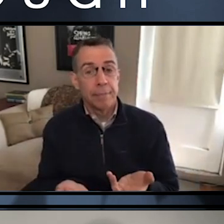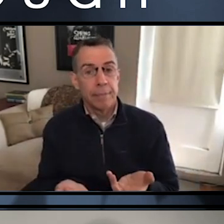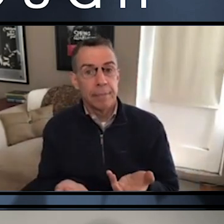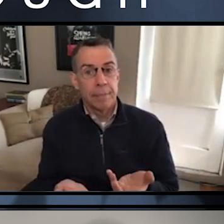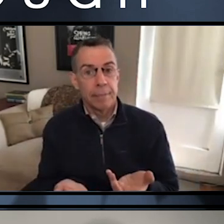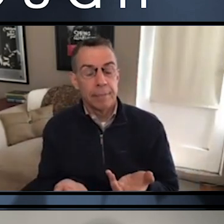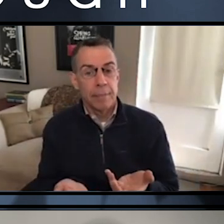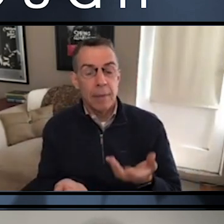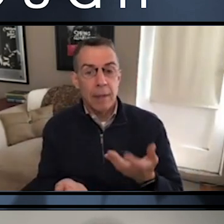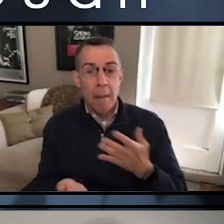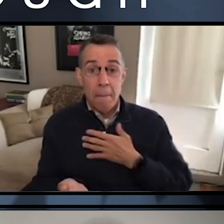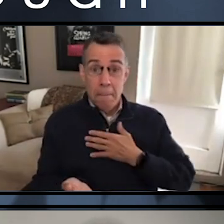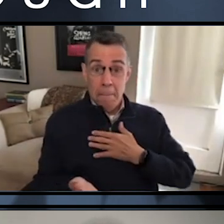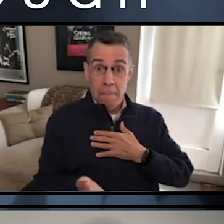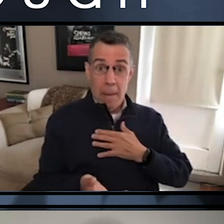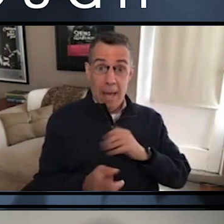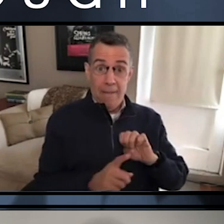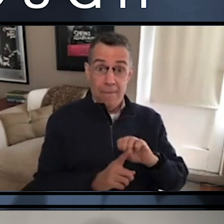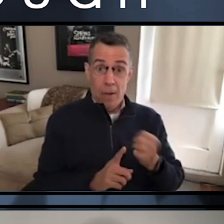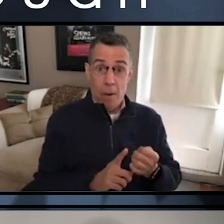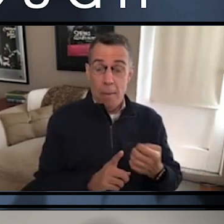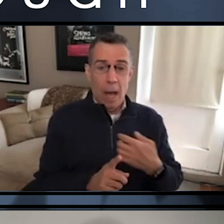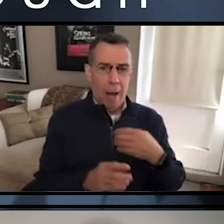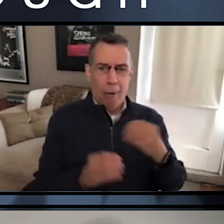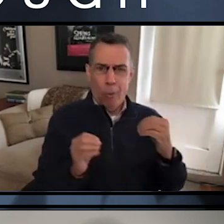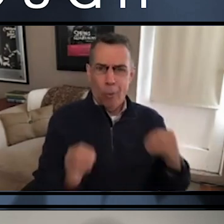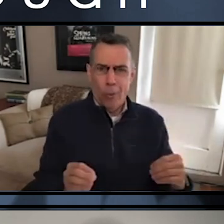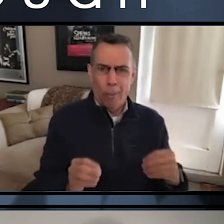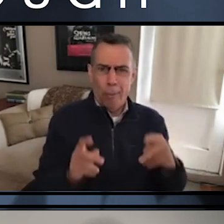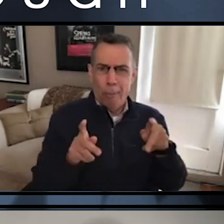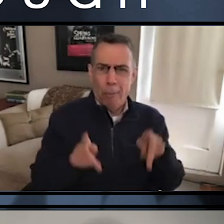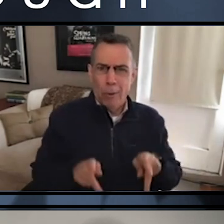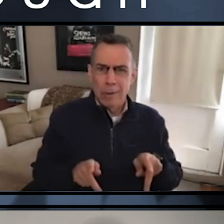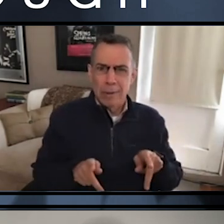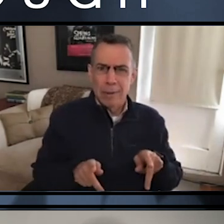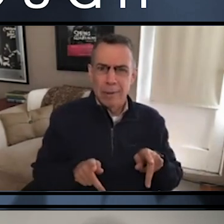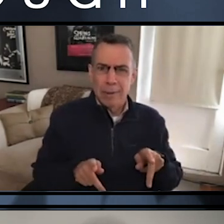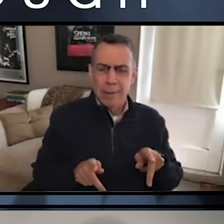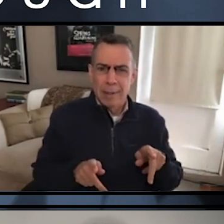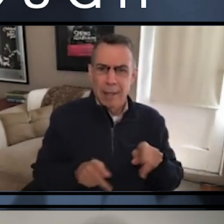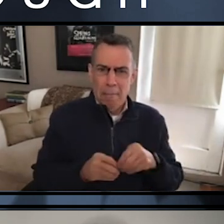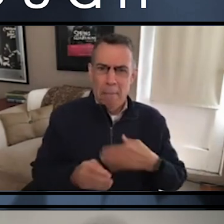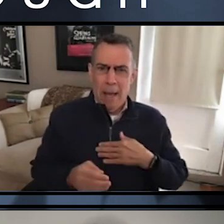environment I came from, where I didn't have anyone in my personal life, who was